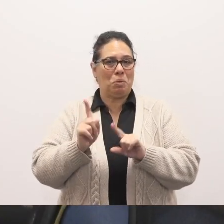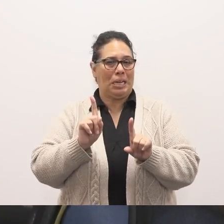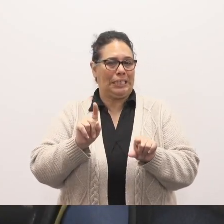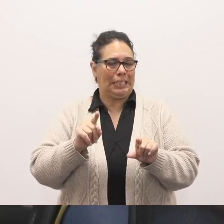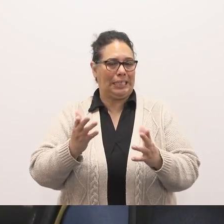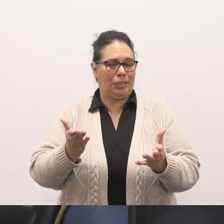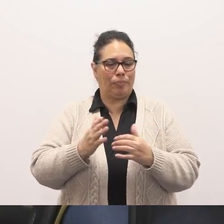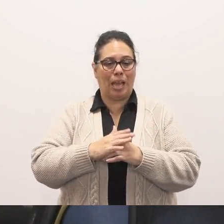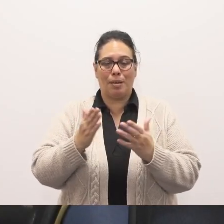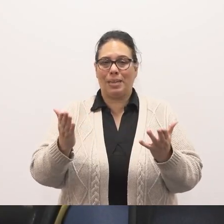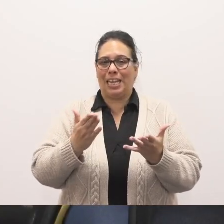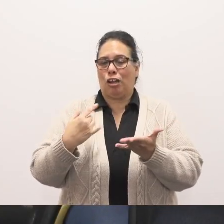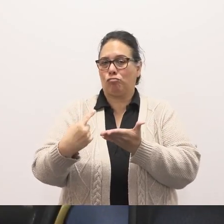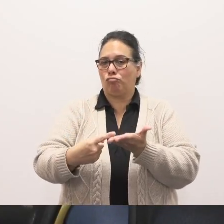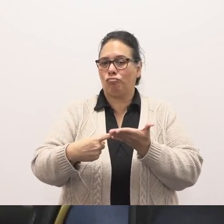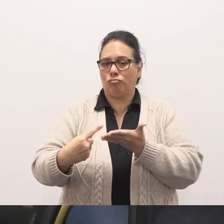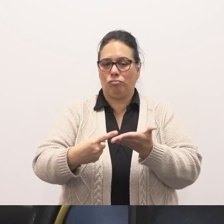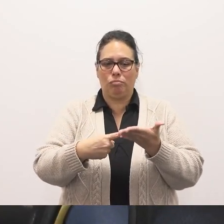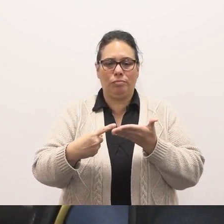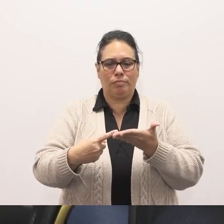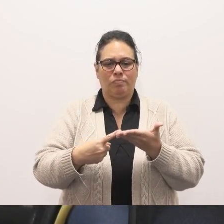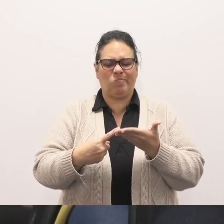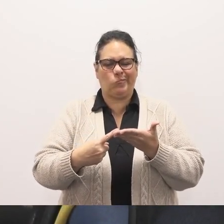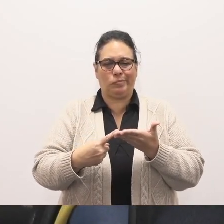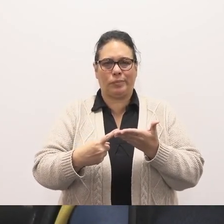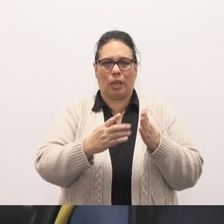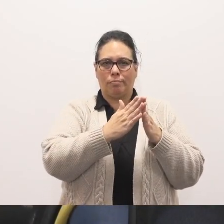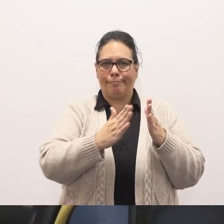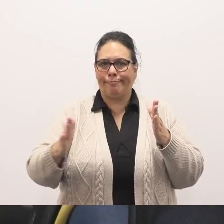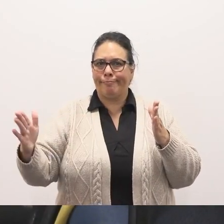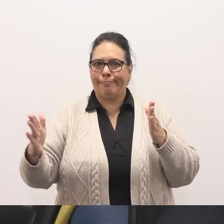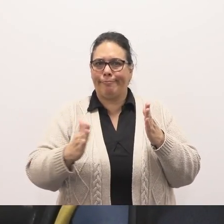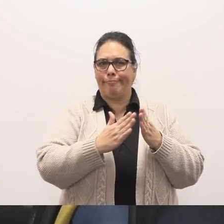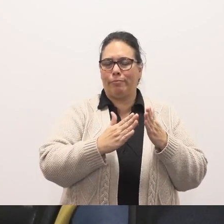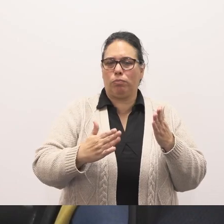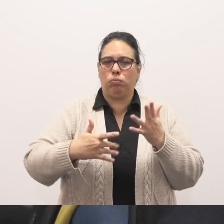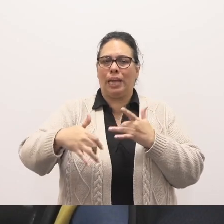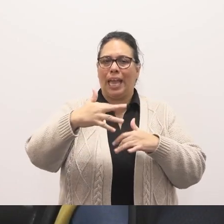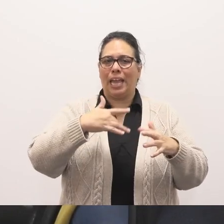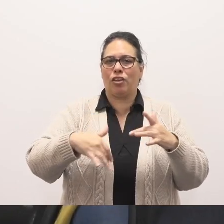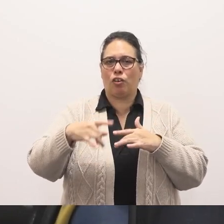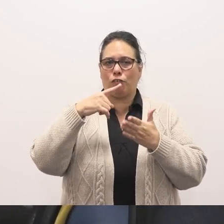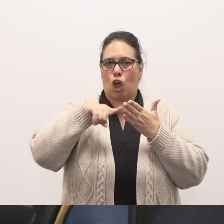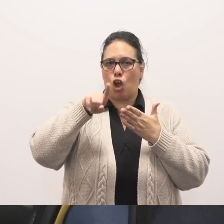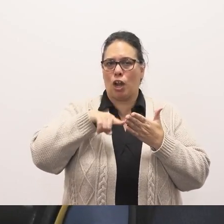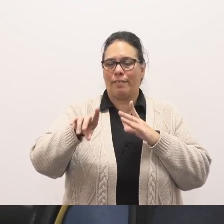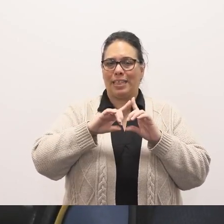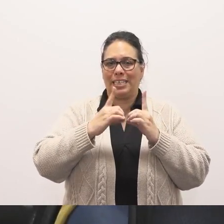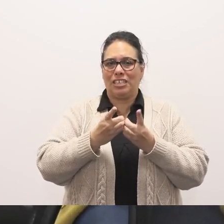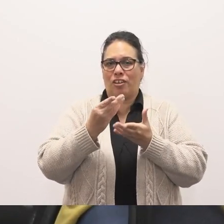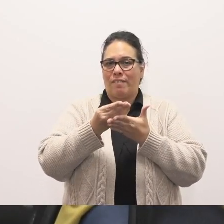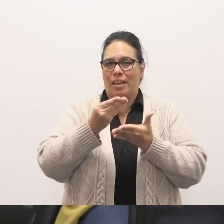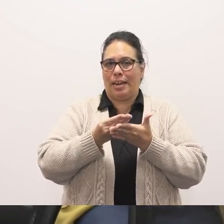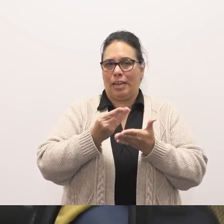I'm here to talk about the scope of the engagement this year for the audit of the district's financial statements.